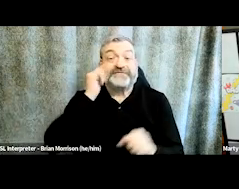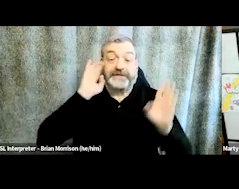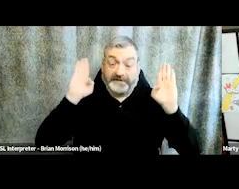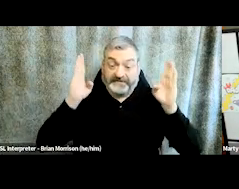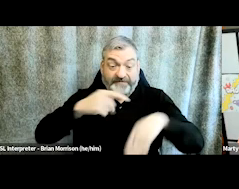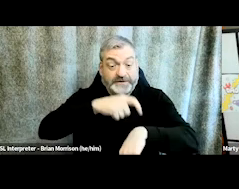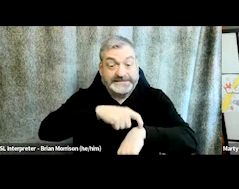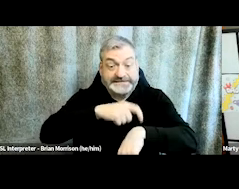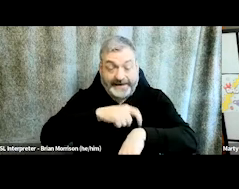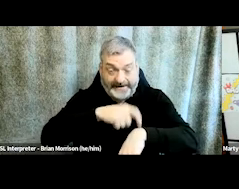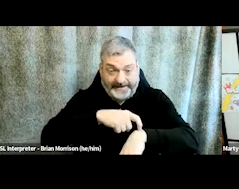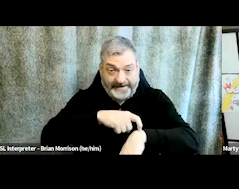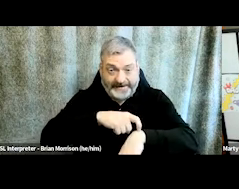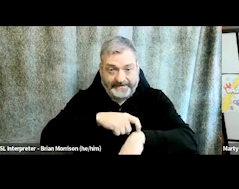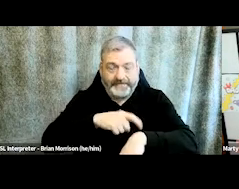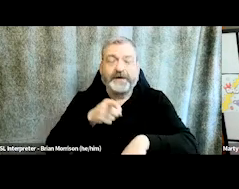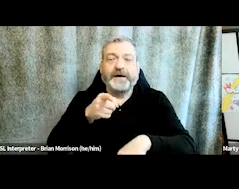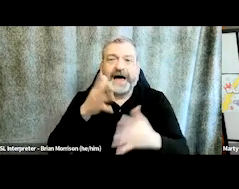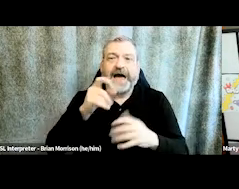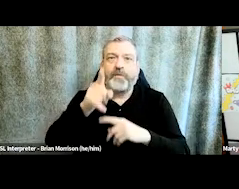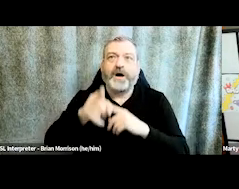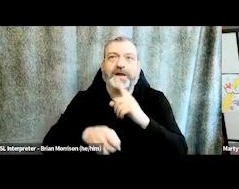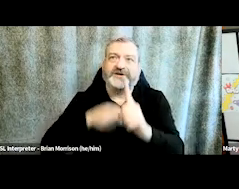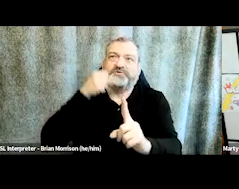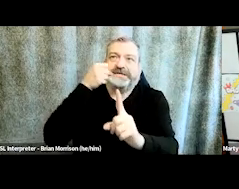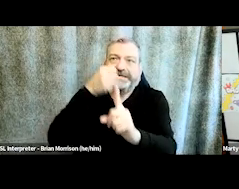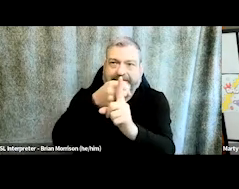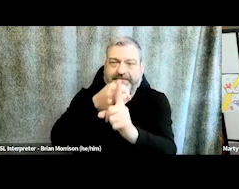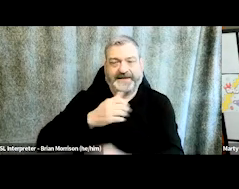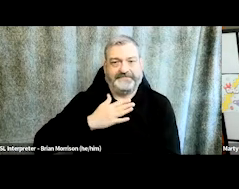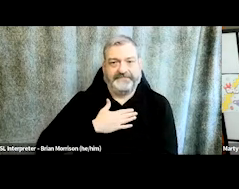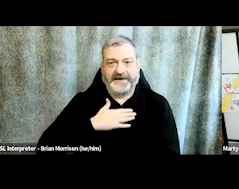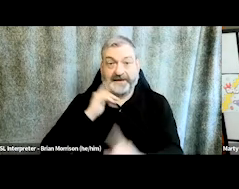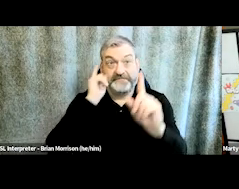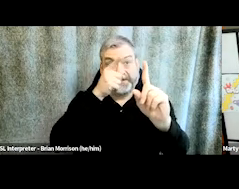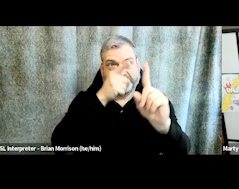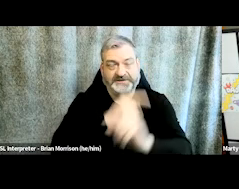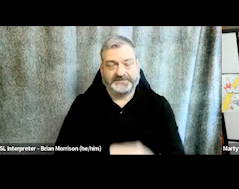is it really impacting the mission of my organization? The answer is yes,